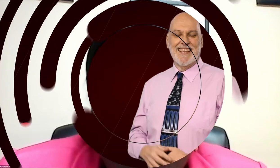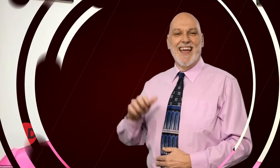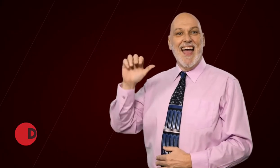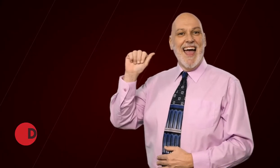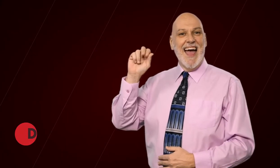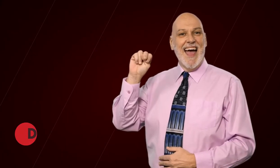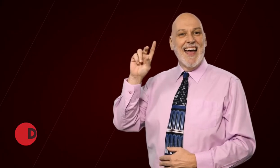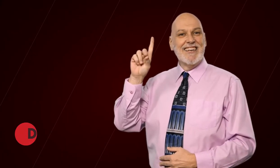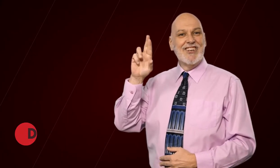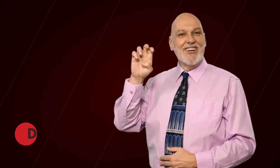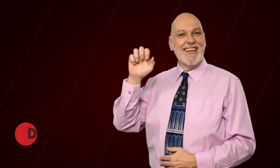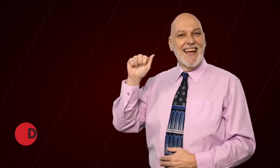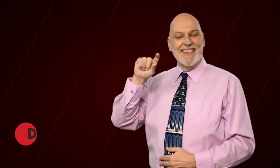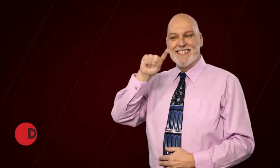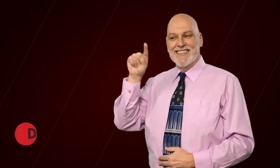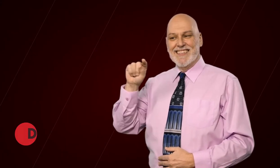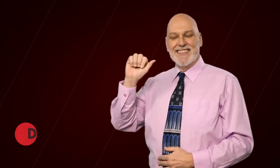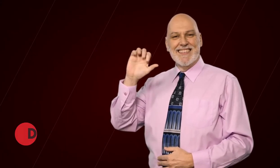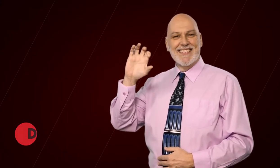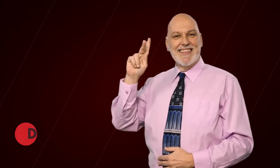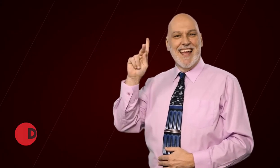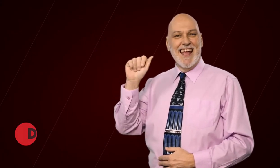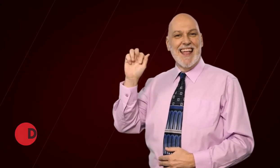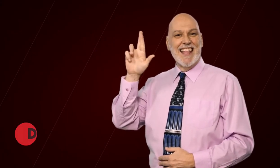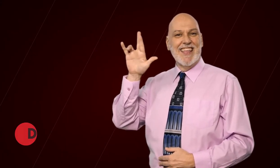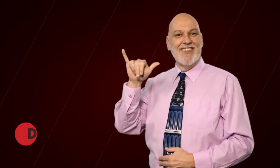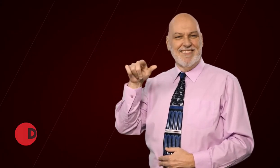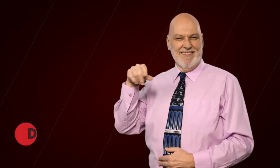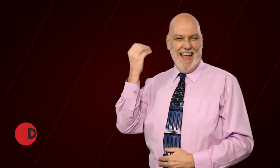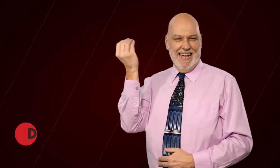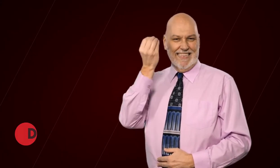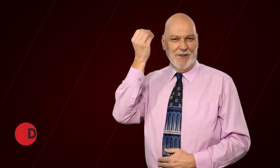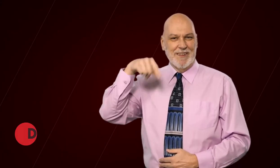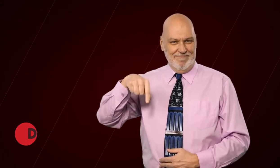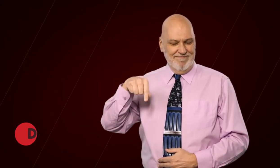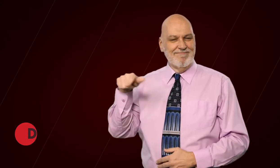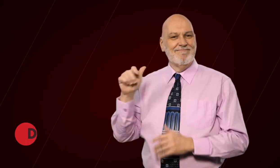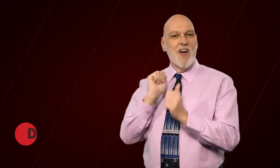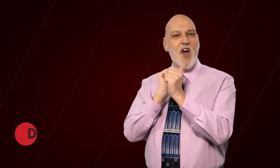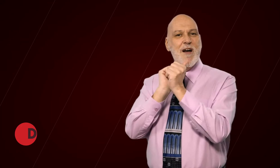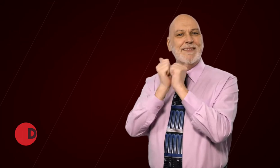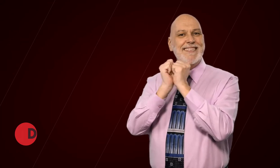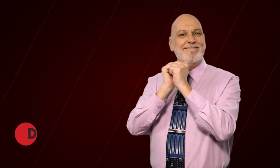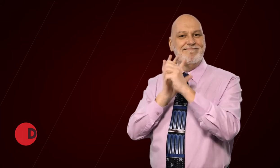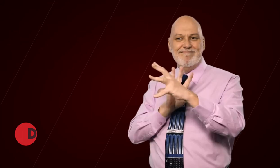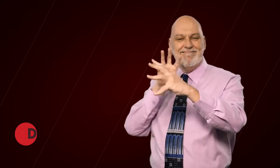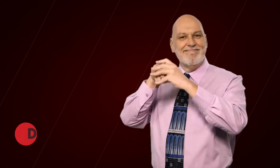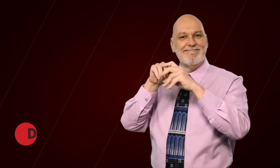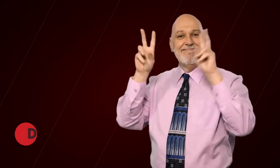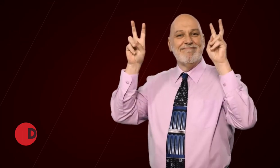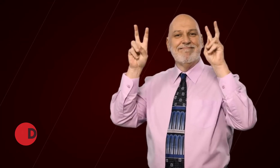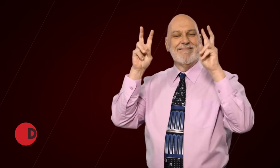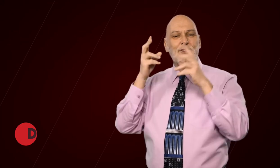[Anselmo]: Andrea Zackary in Ontario